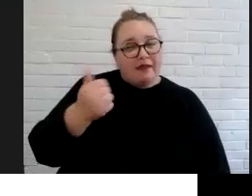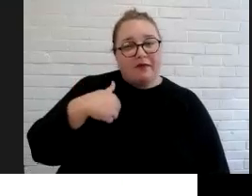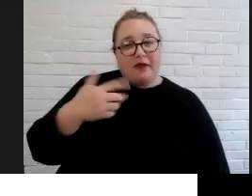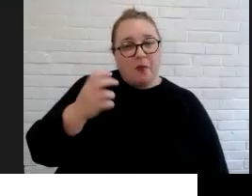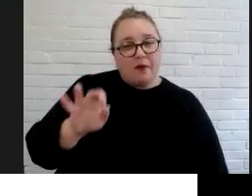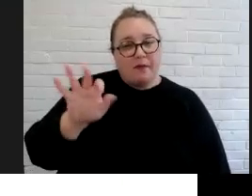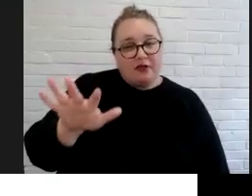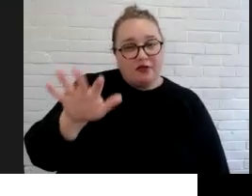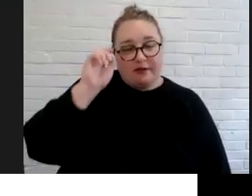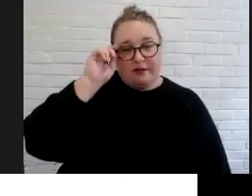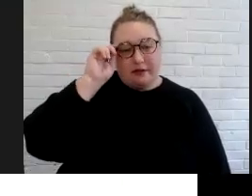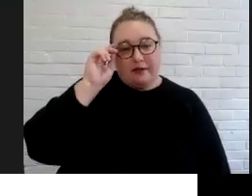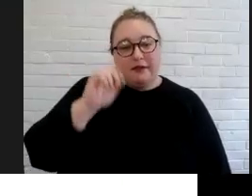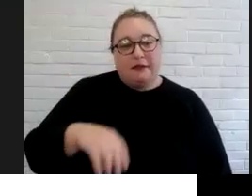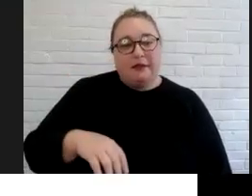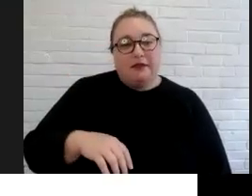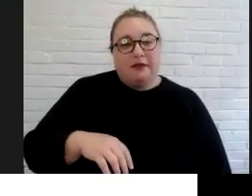based off of your interaction plan,